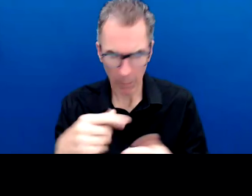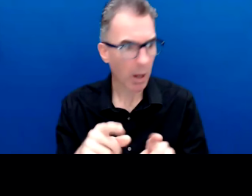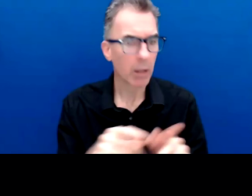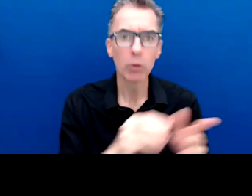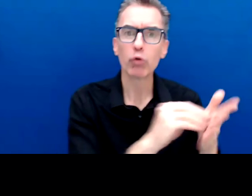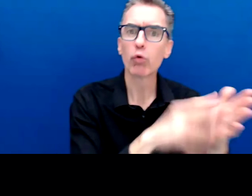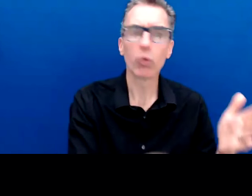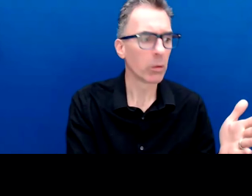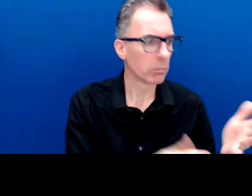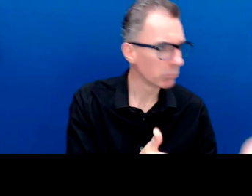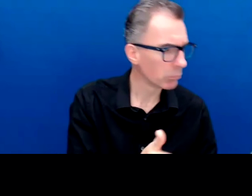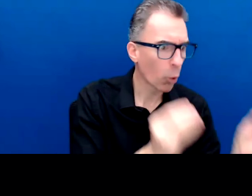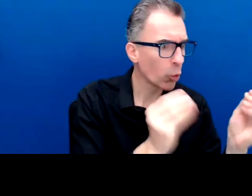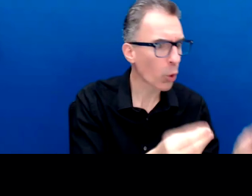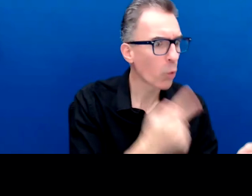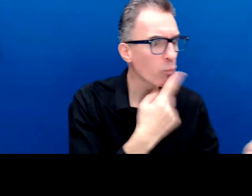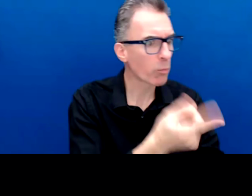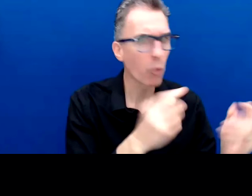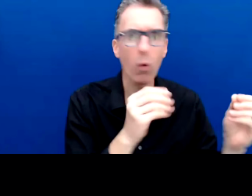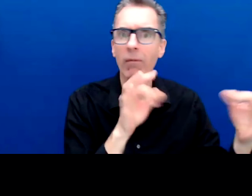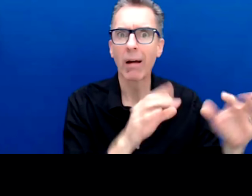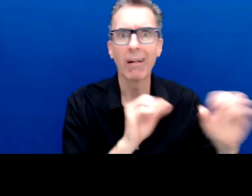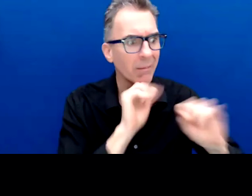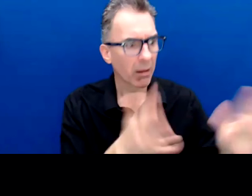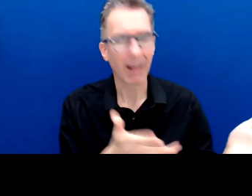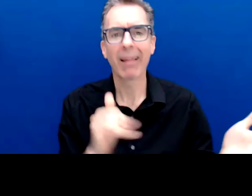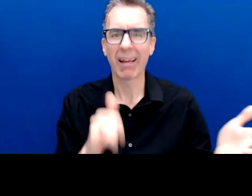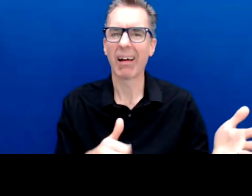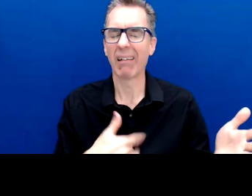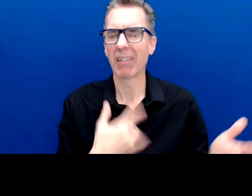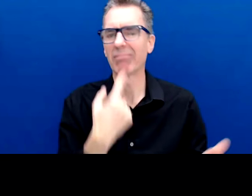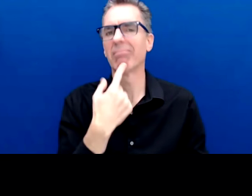So, yes. On one hand, we do want the engagement with the system.